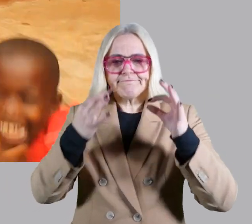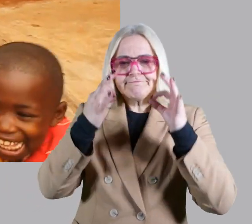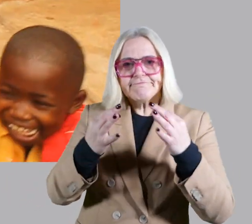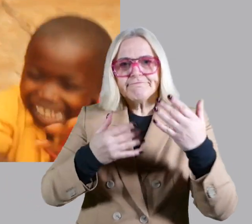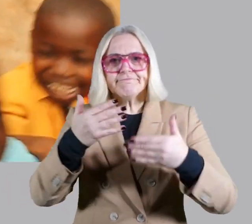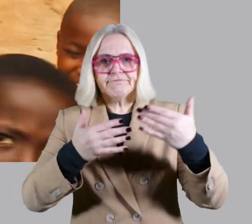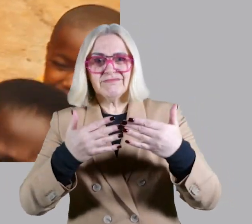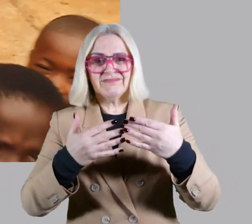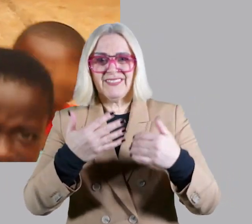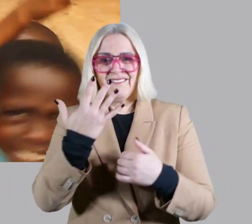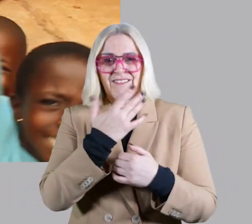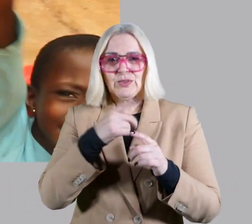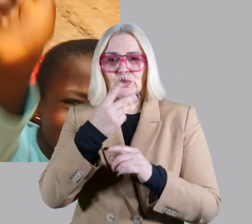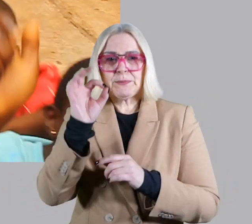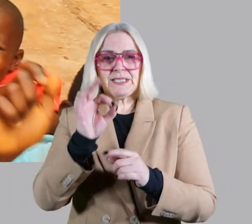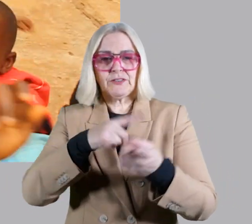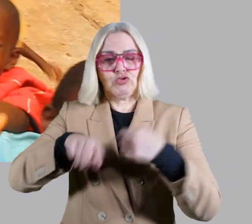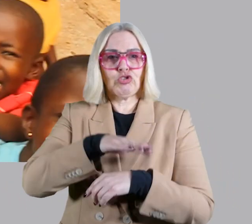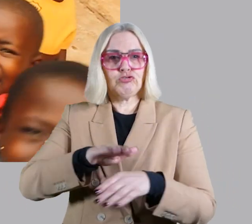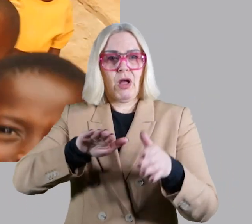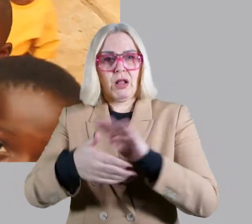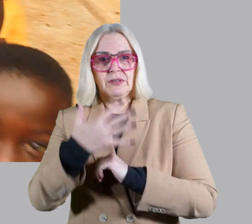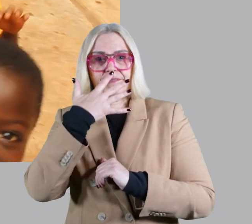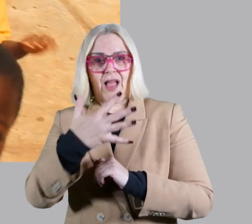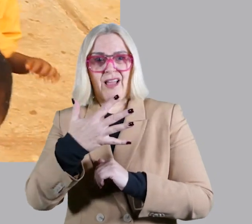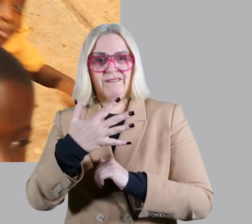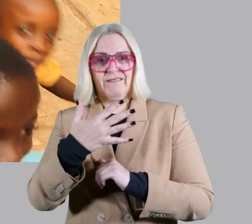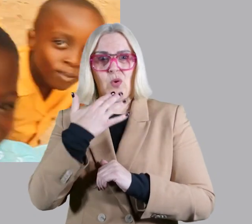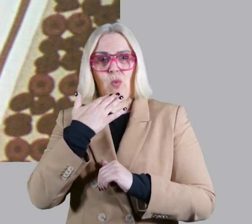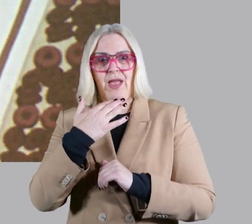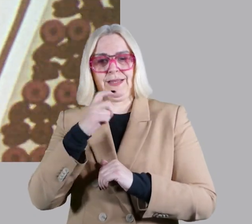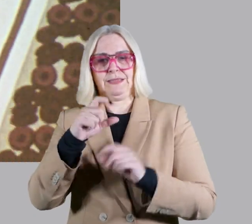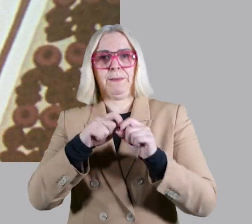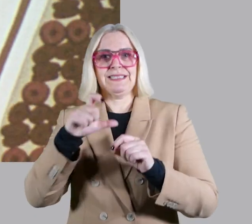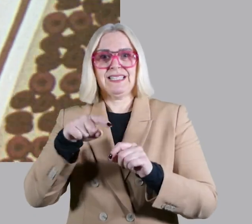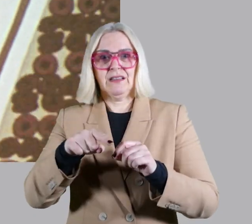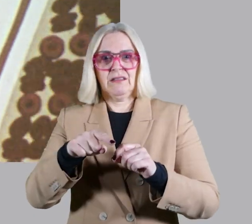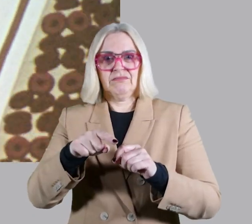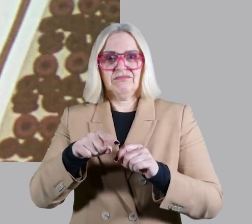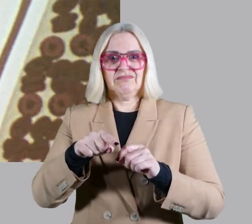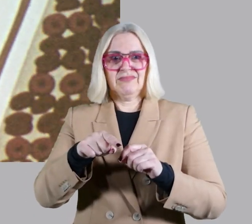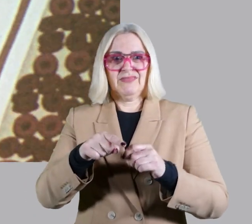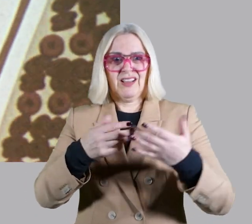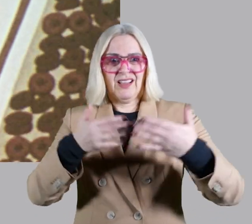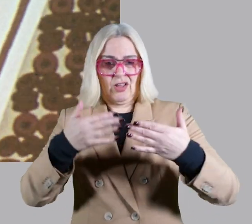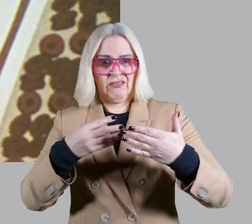that's in 15 to 20% of children less than five years of age, when a CBC, a Complete Blood Cell Count